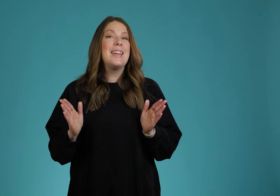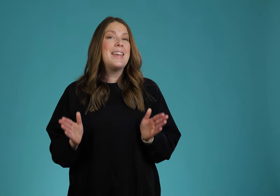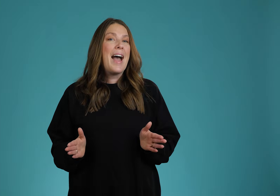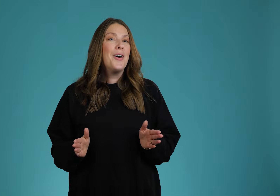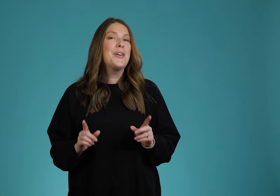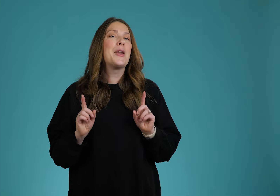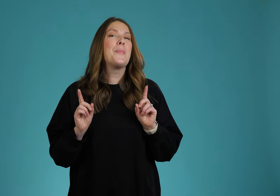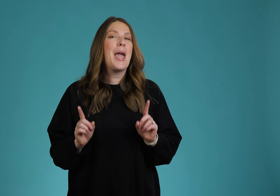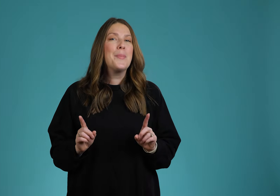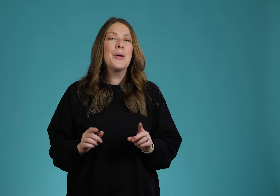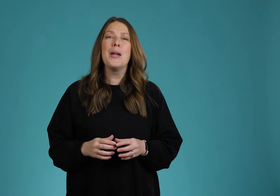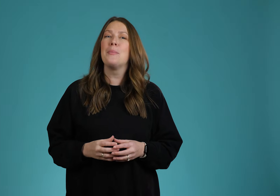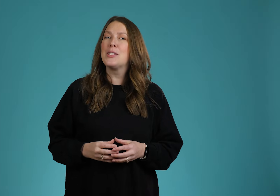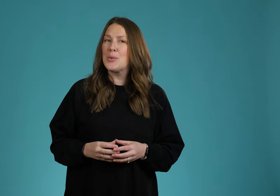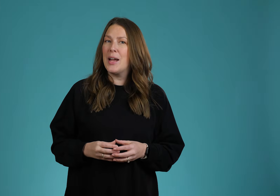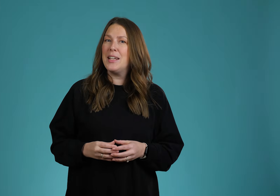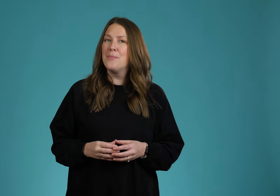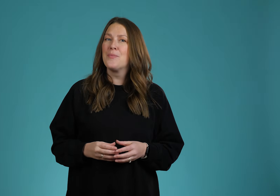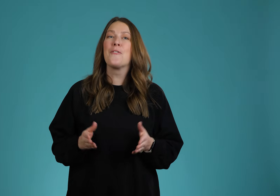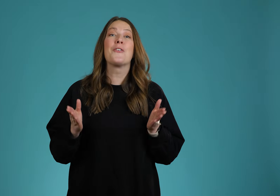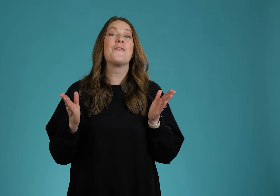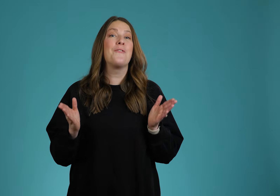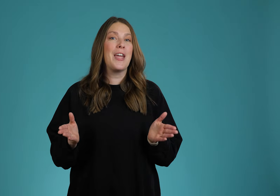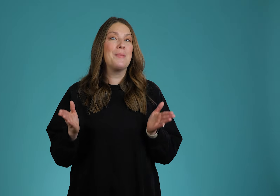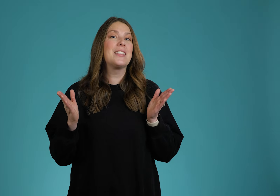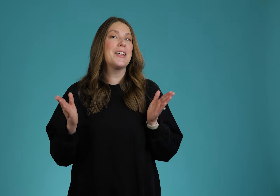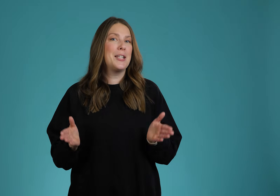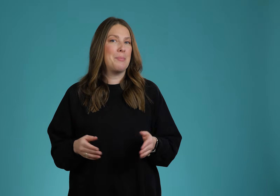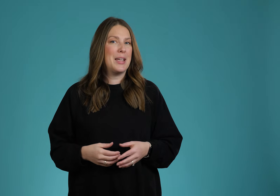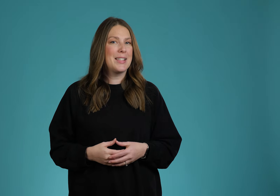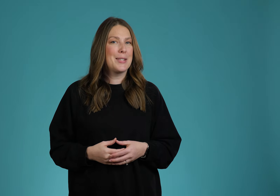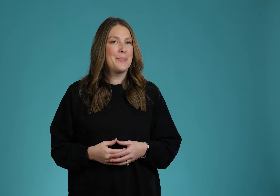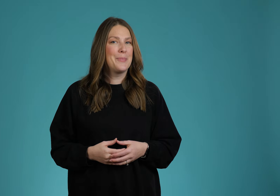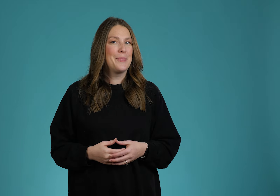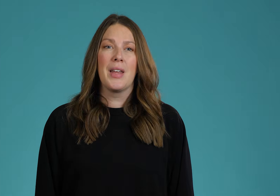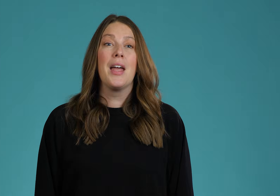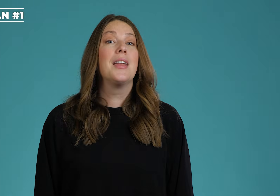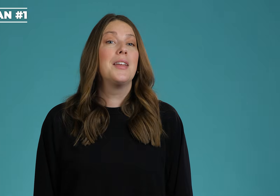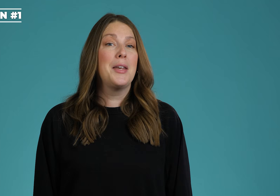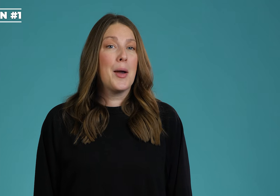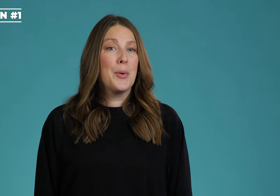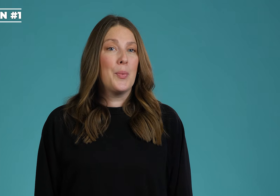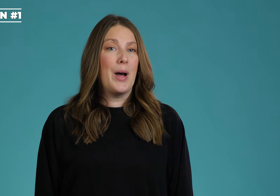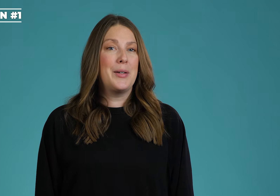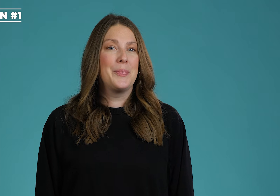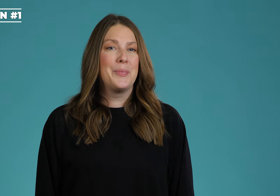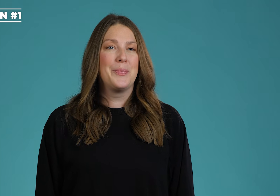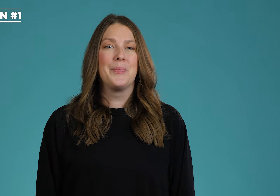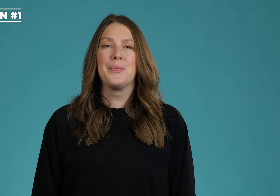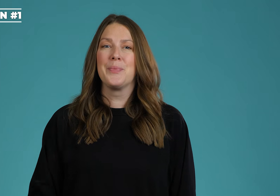Now get a paper and pencil ready for famous Olympians. Number one.